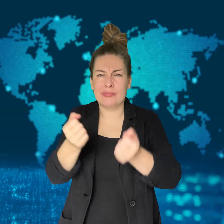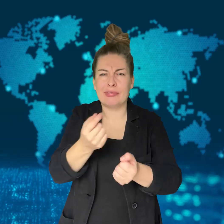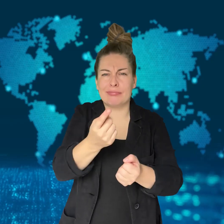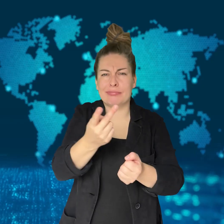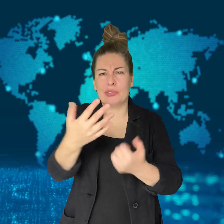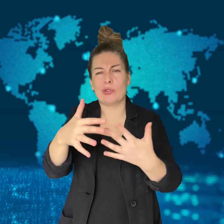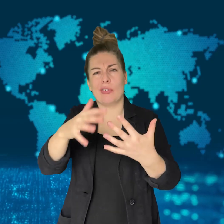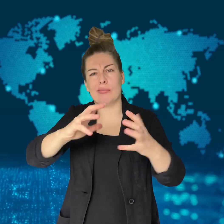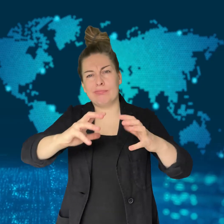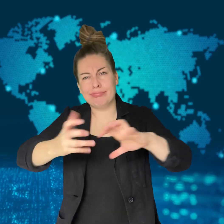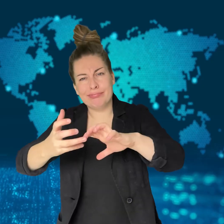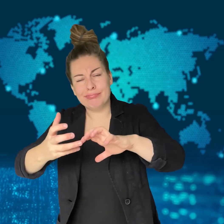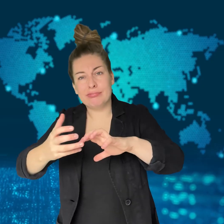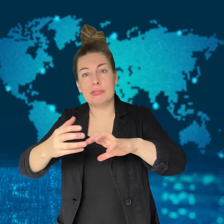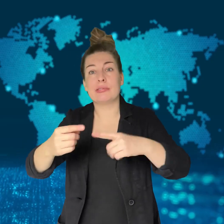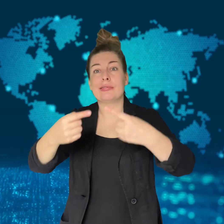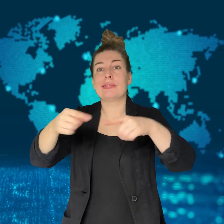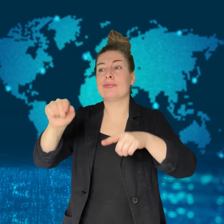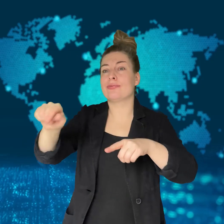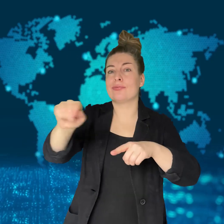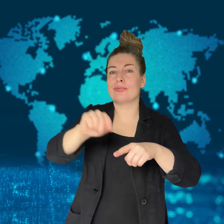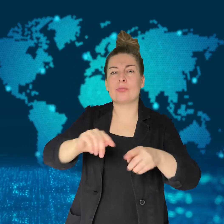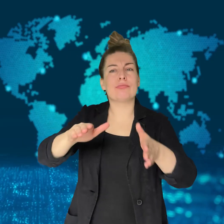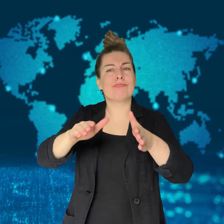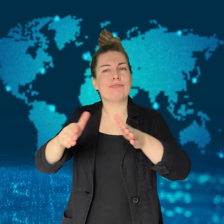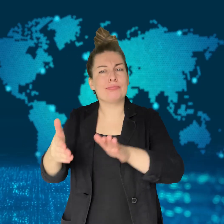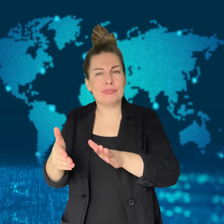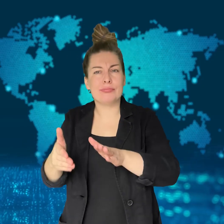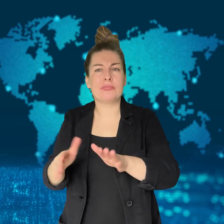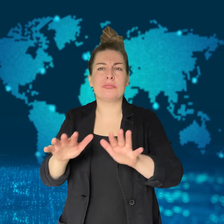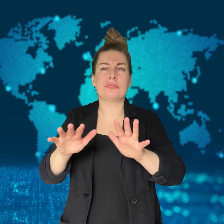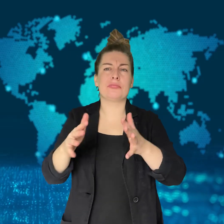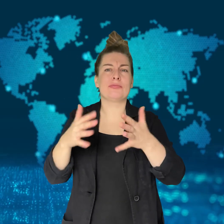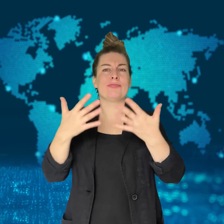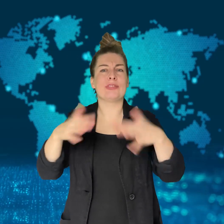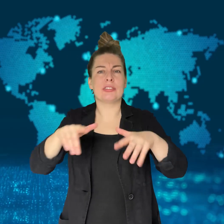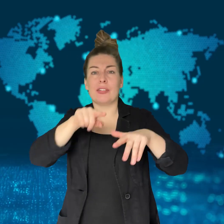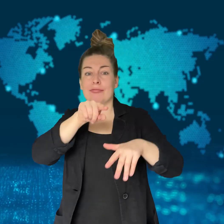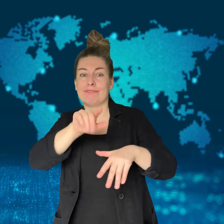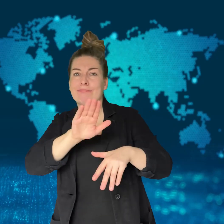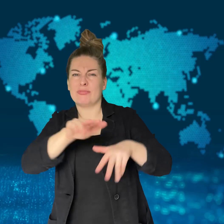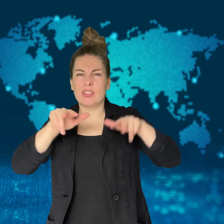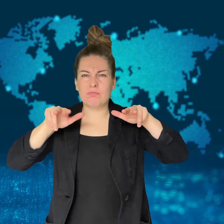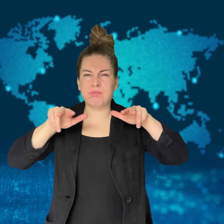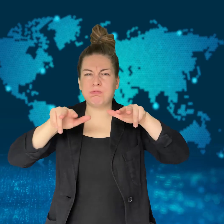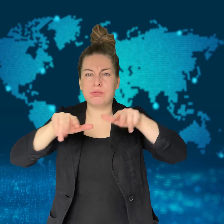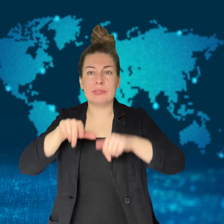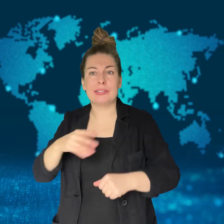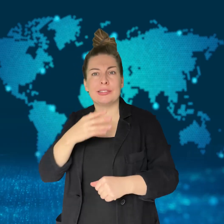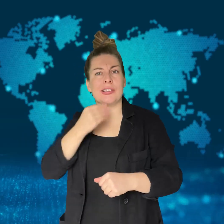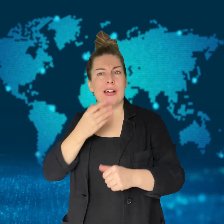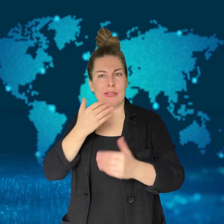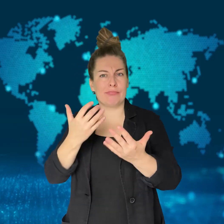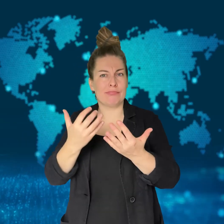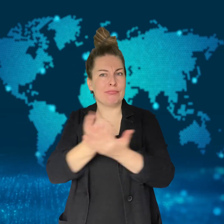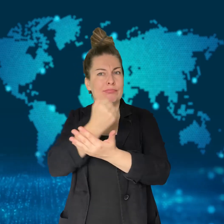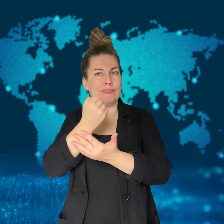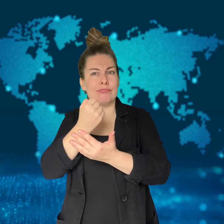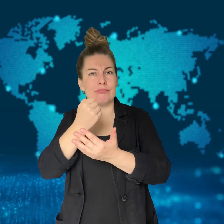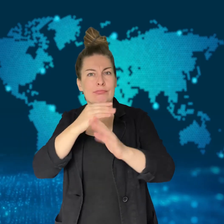Some of them have caused damage, others have killed people. Seven of these drones were intercepted by Israel's military.